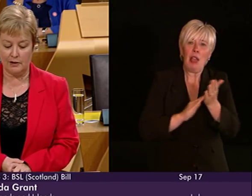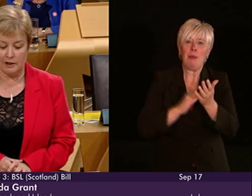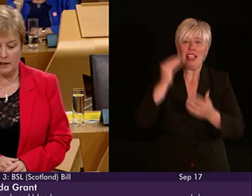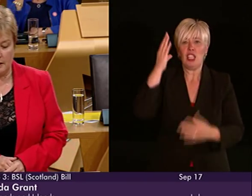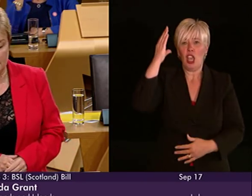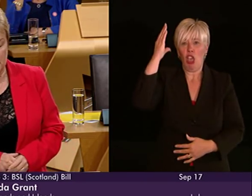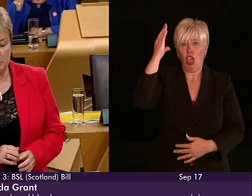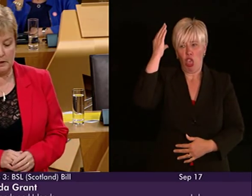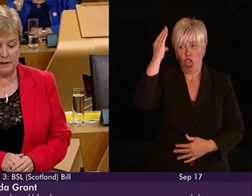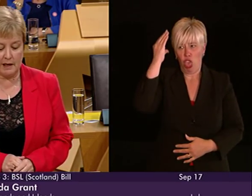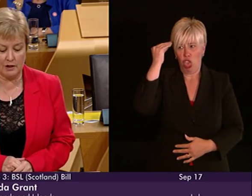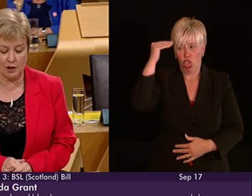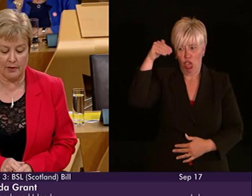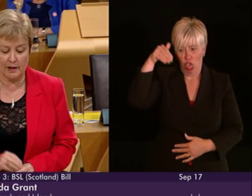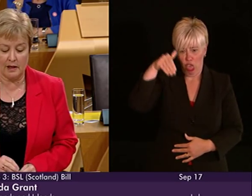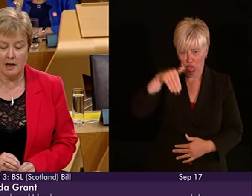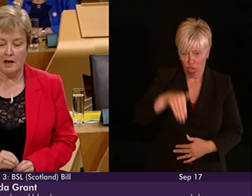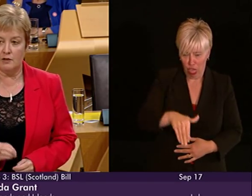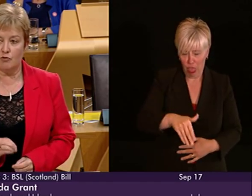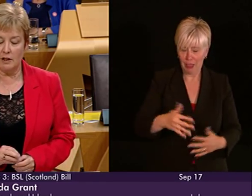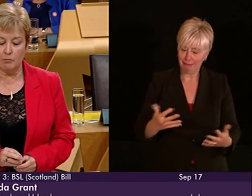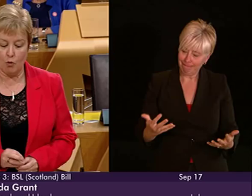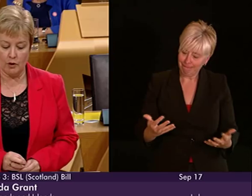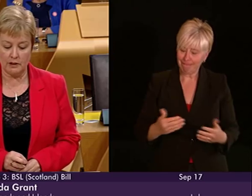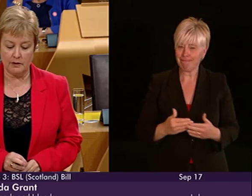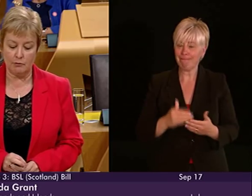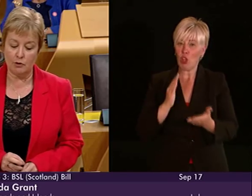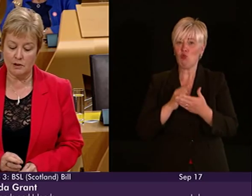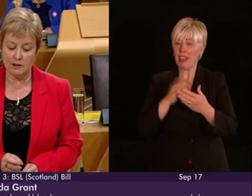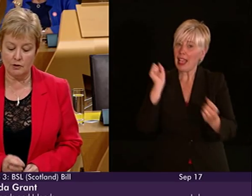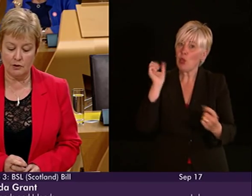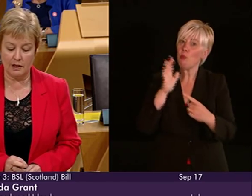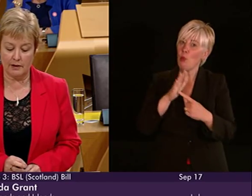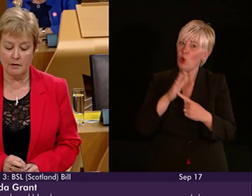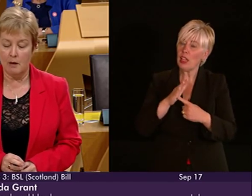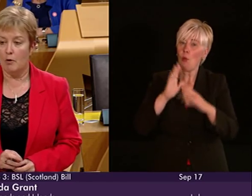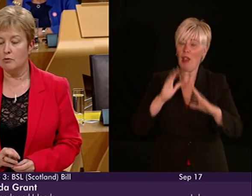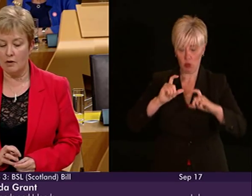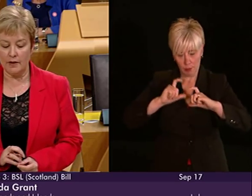that I gained has become pretty sketchy. It is important that we continue to learn, but we also